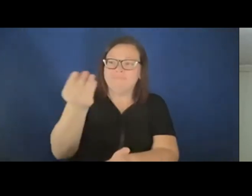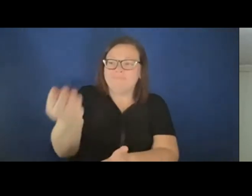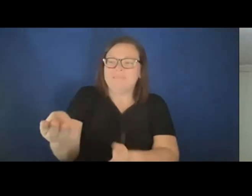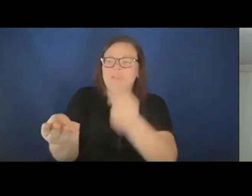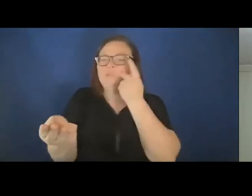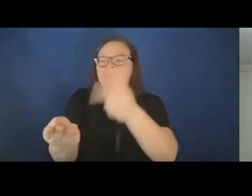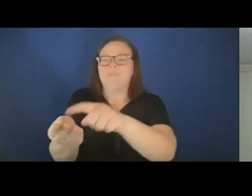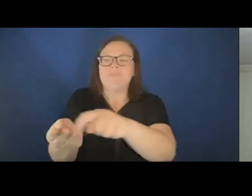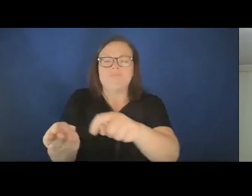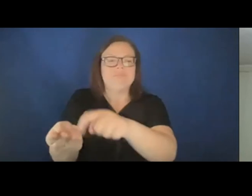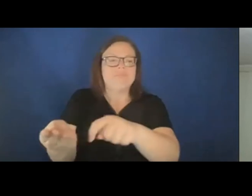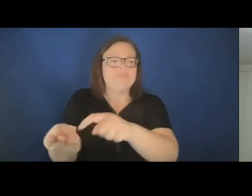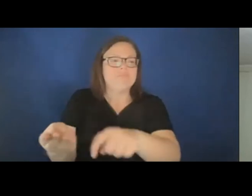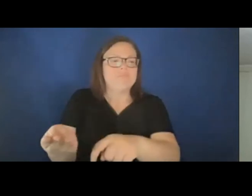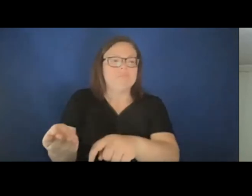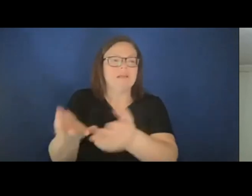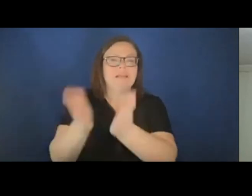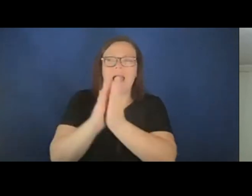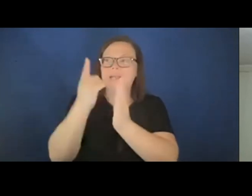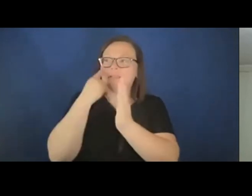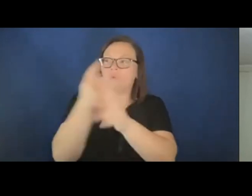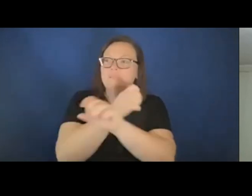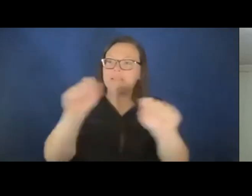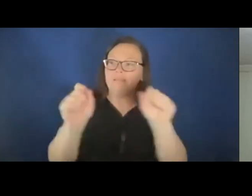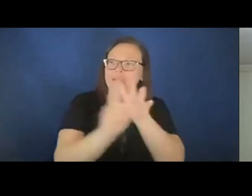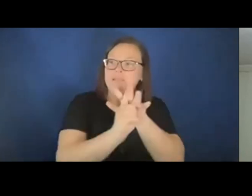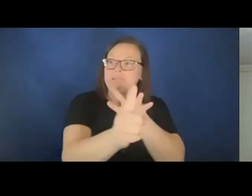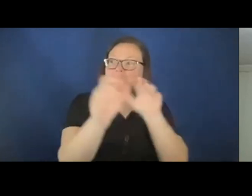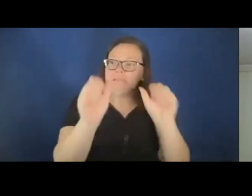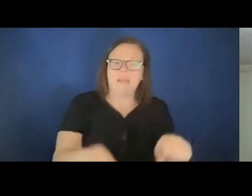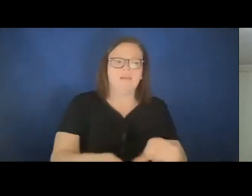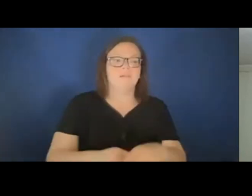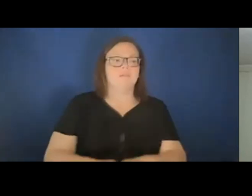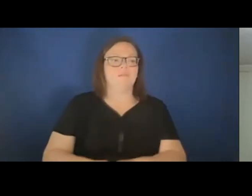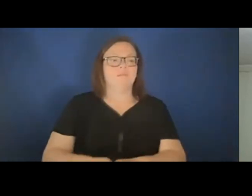and ask for asylum or refuge There are hands with stings and boils